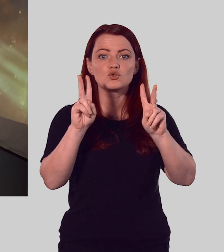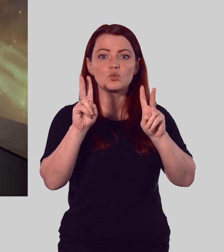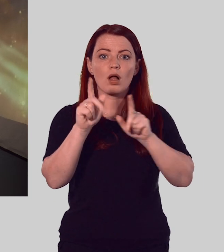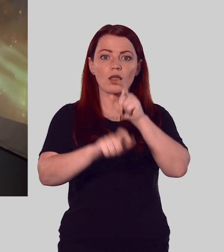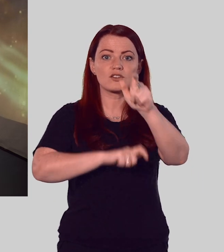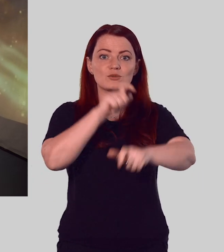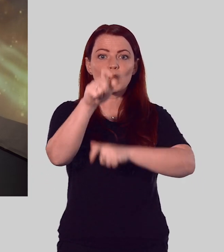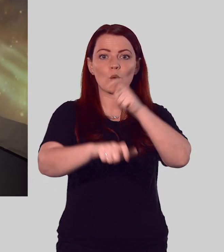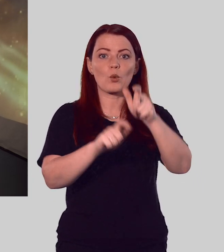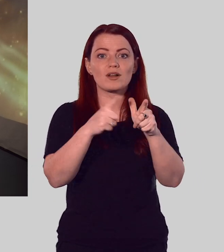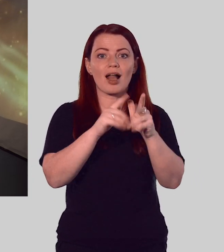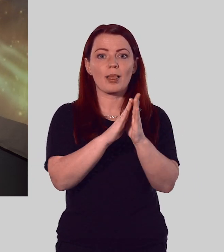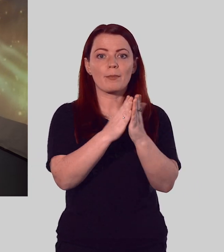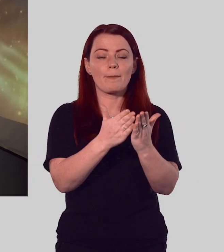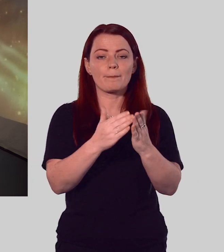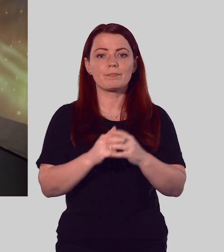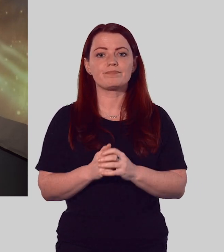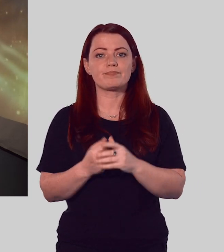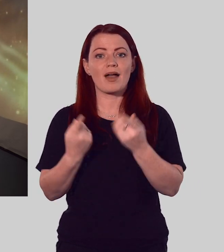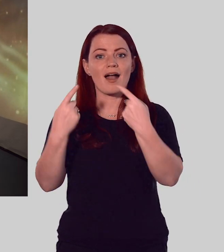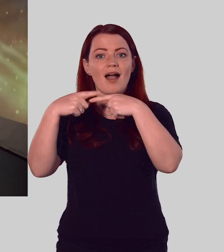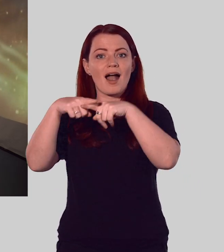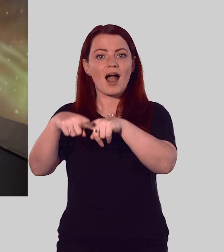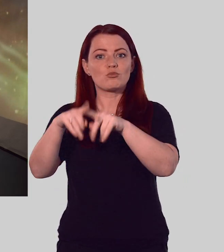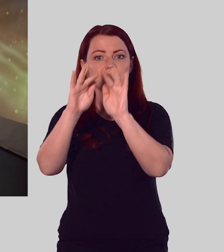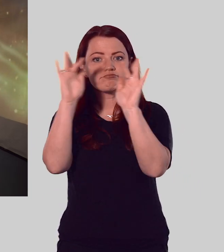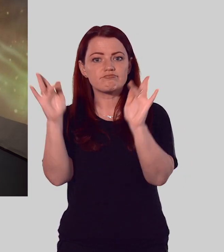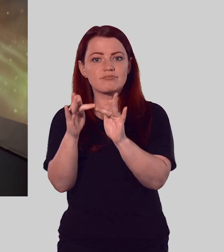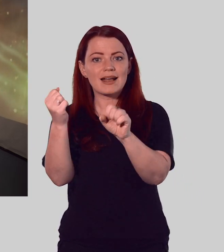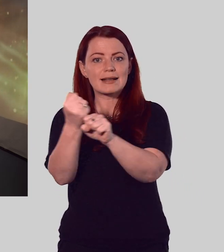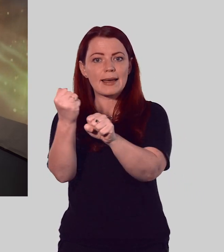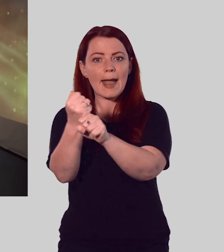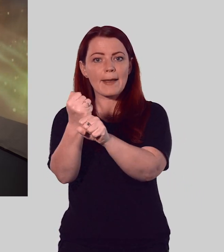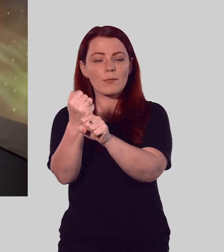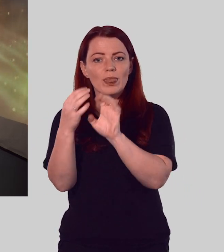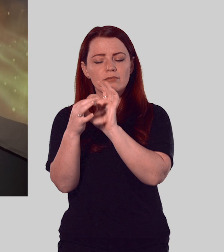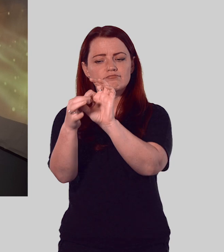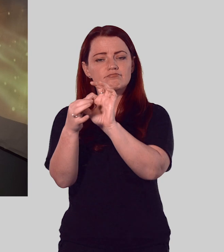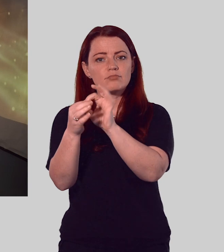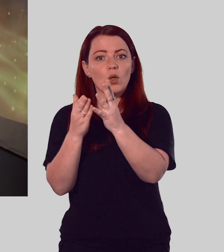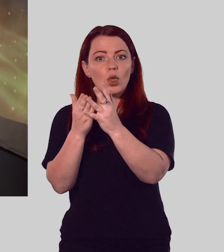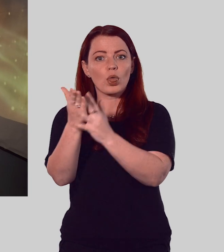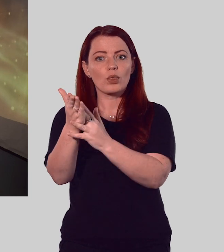a hybrid online game with interaction via a video conference,